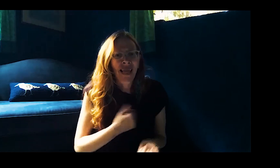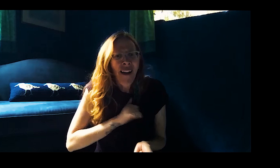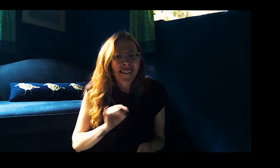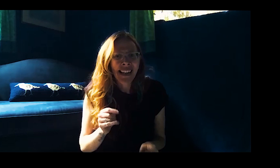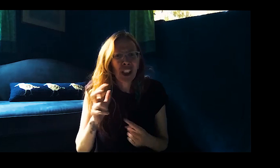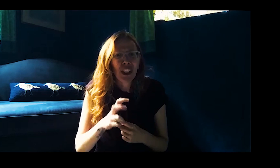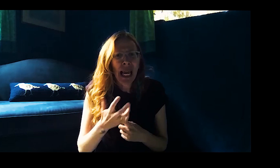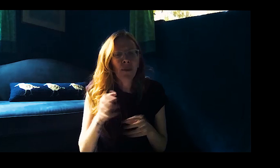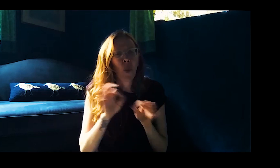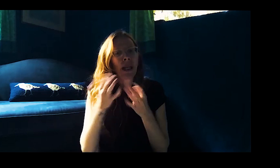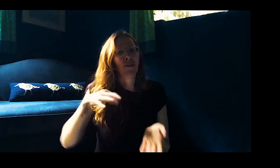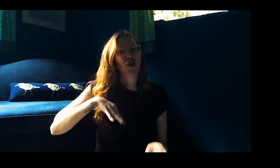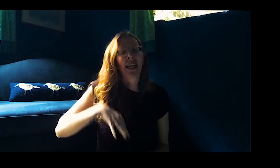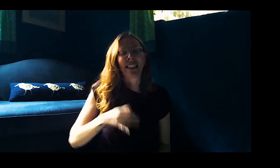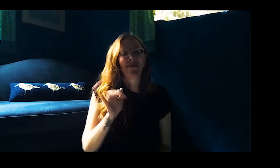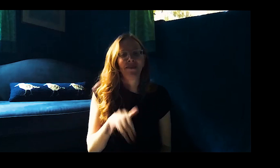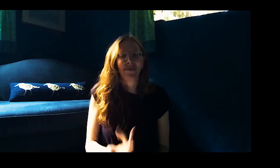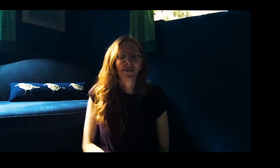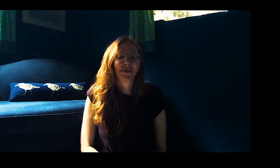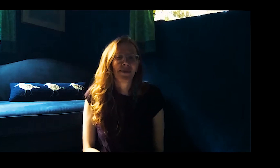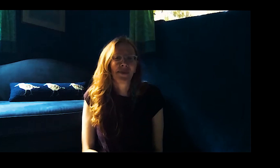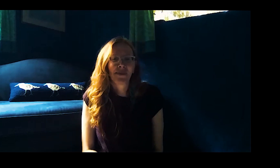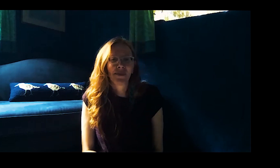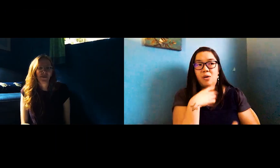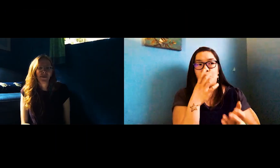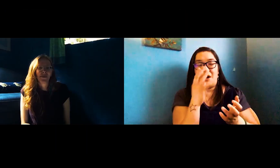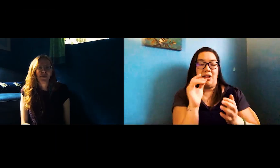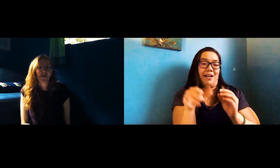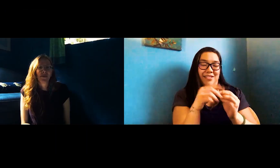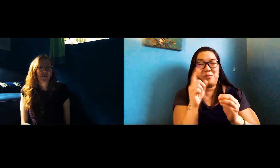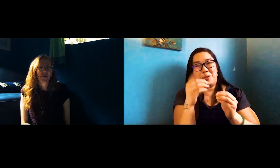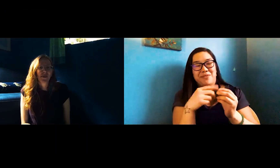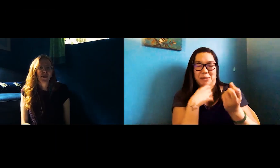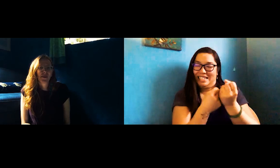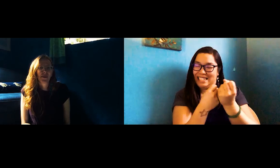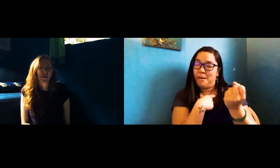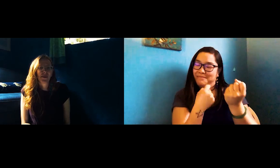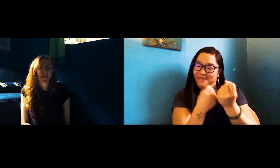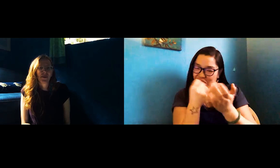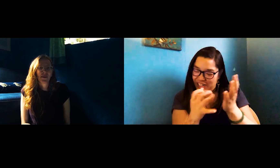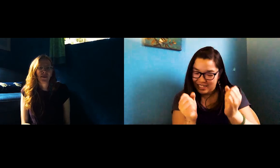And I'd like to add one more thing here in support of deaf artists, is that deaf artists - well,